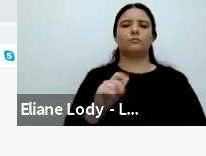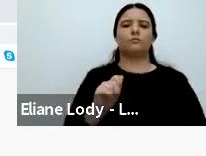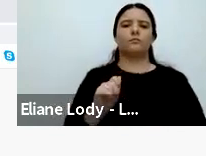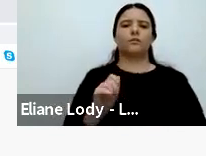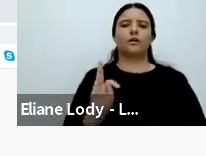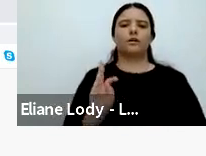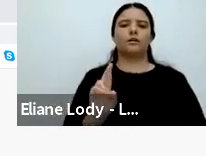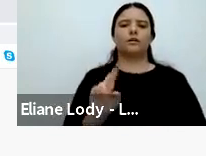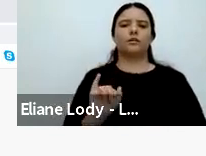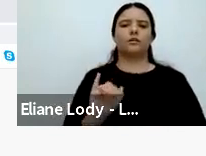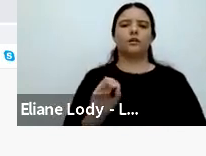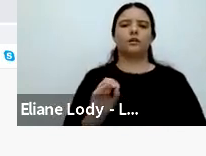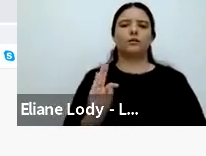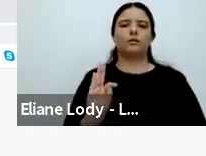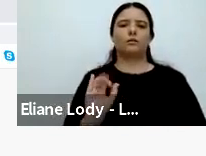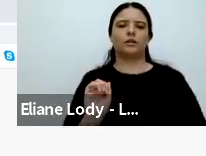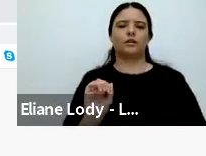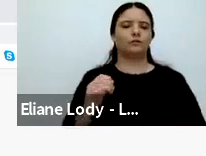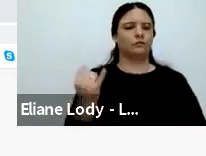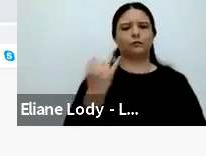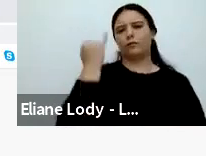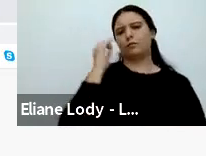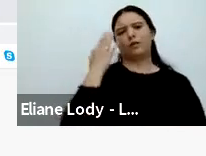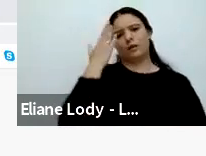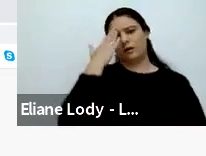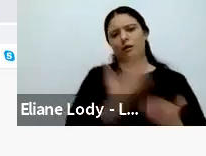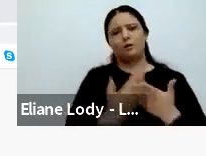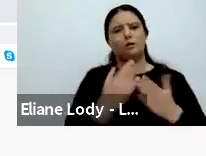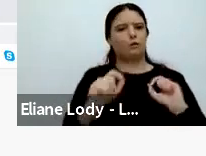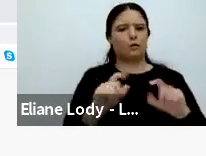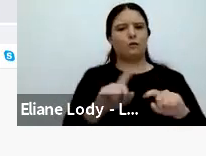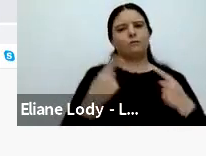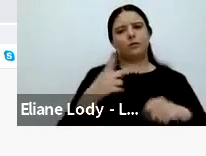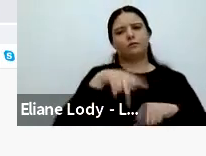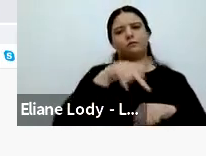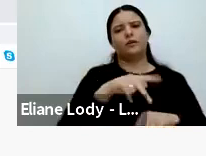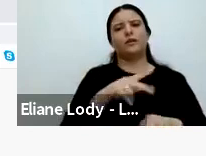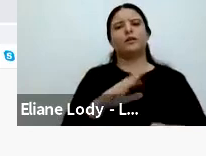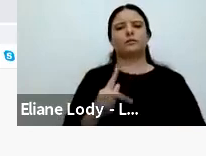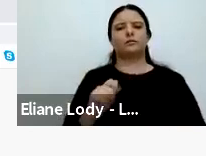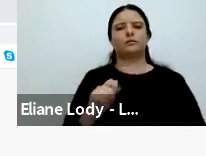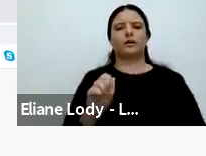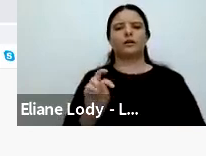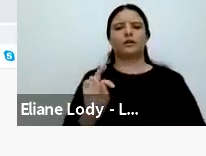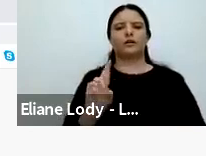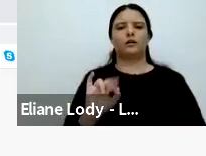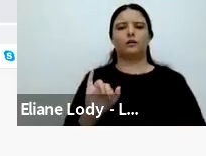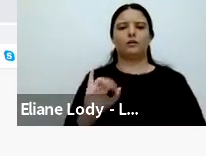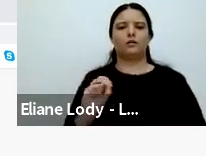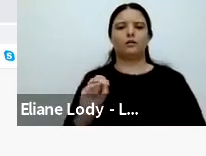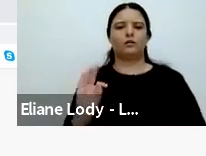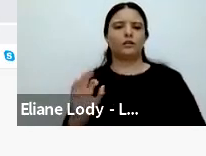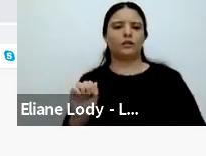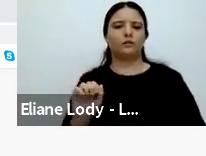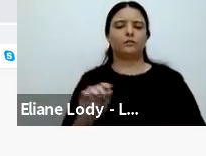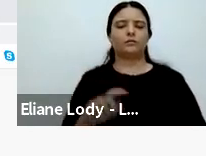claims to be a. patriot no matter what they buy patriot no matter what they believe. And as a result. this speaks to one of the